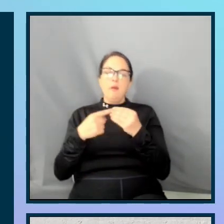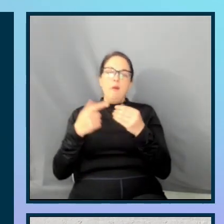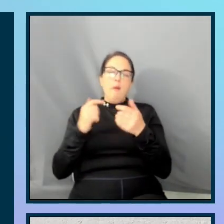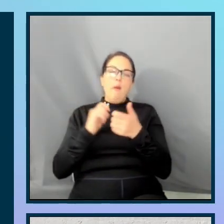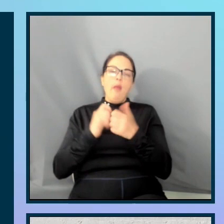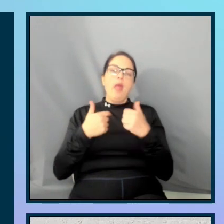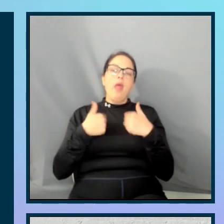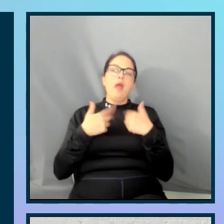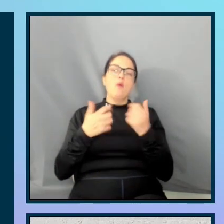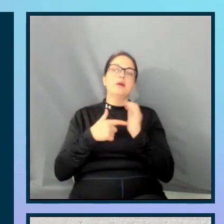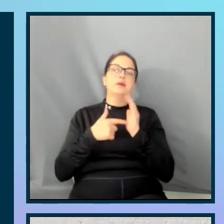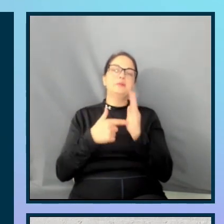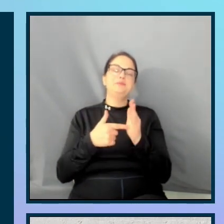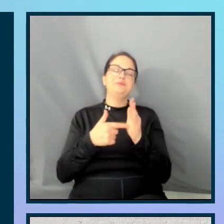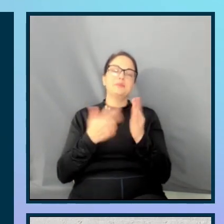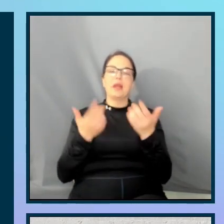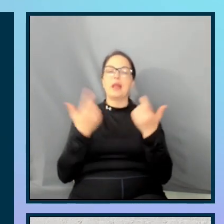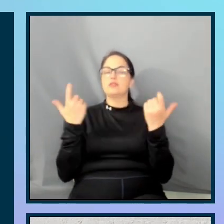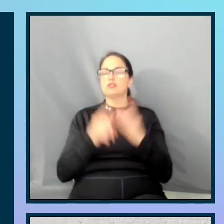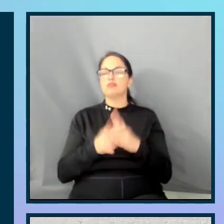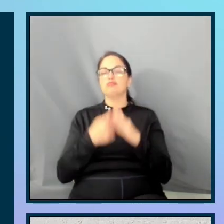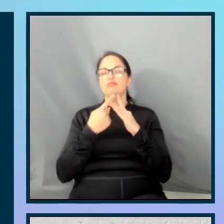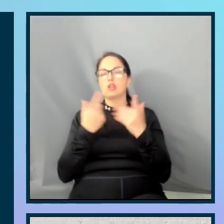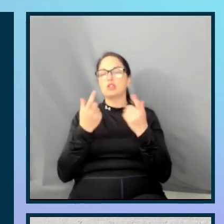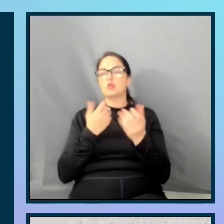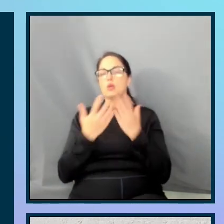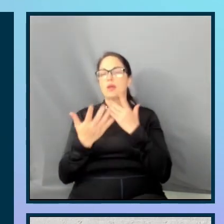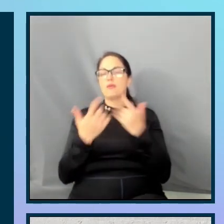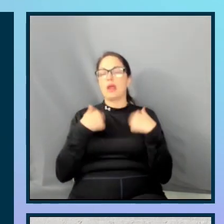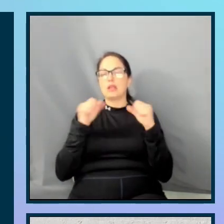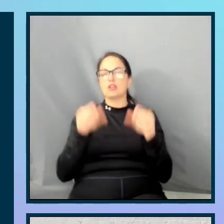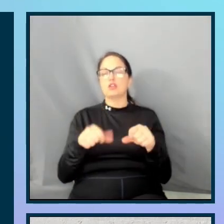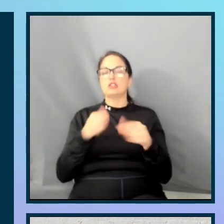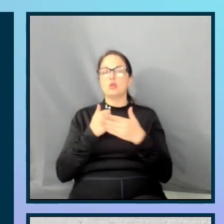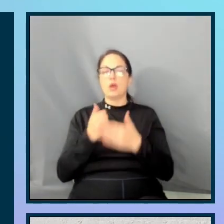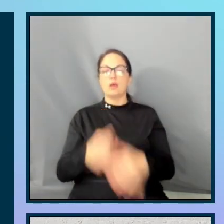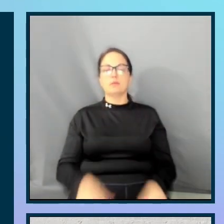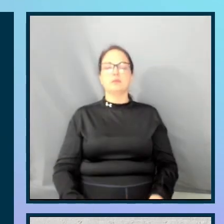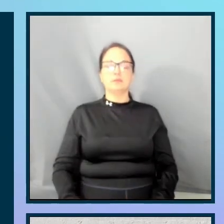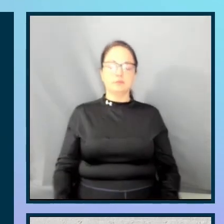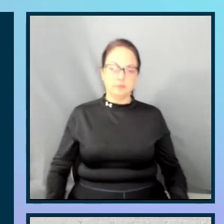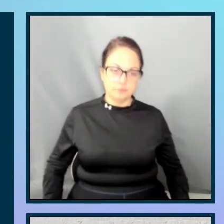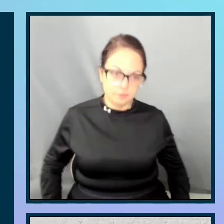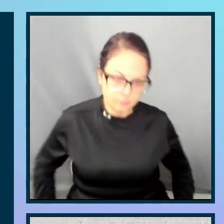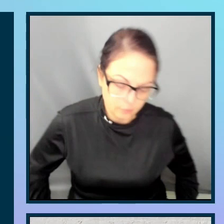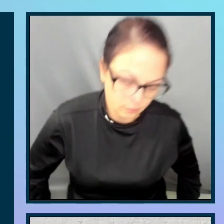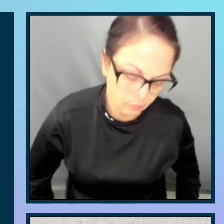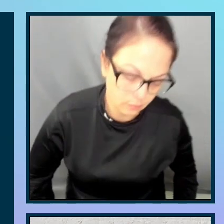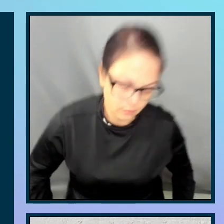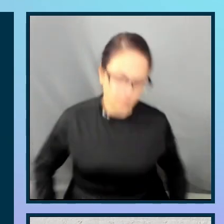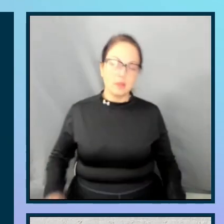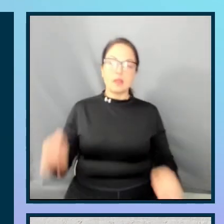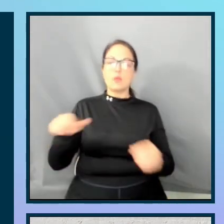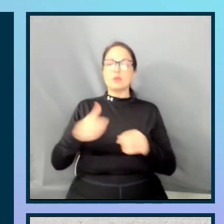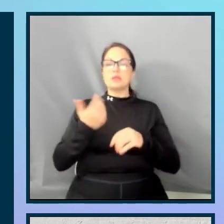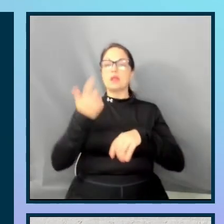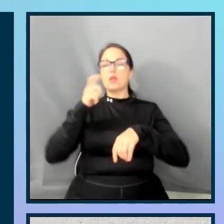and then I jumped in and did what I could do to help. It was another moment when intentionality and hard work paid off.